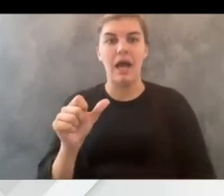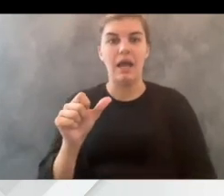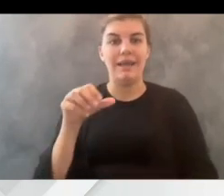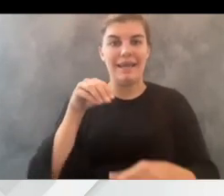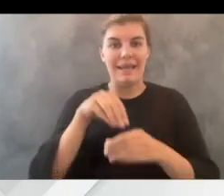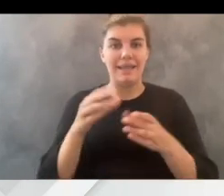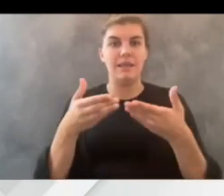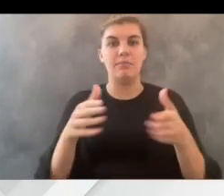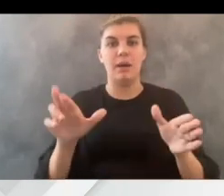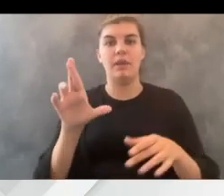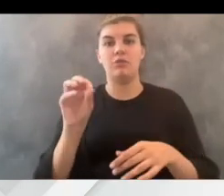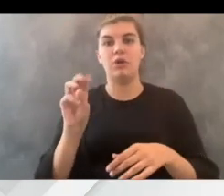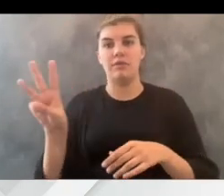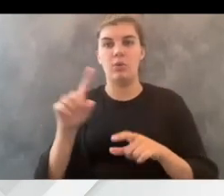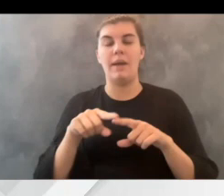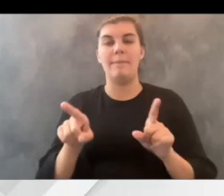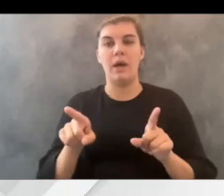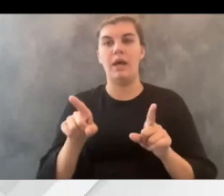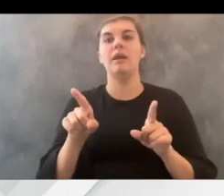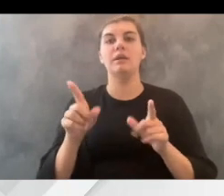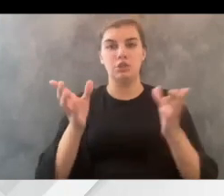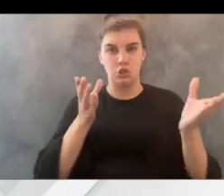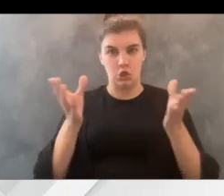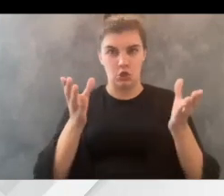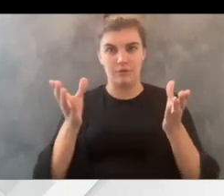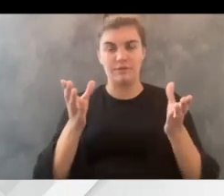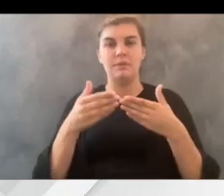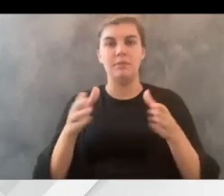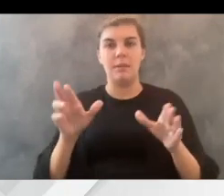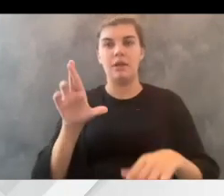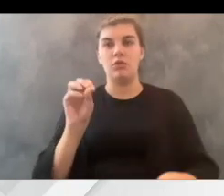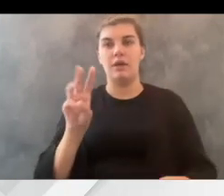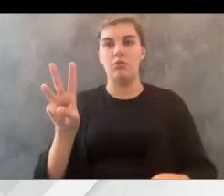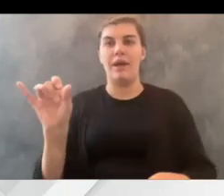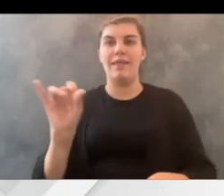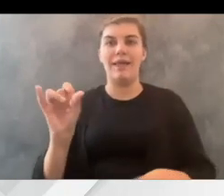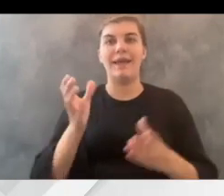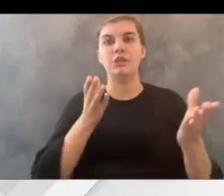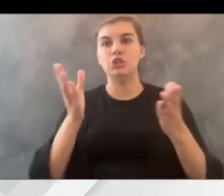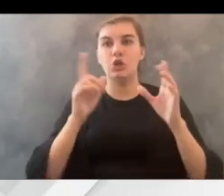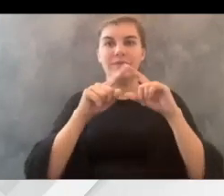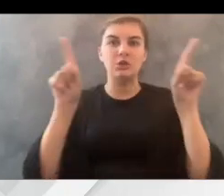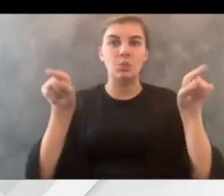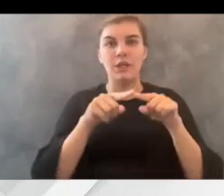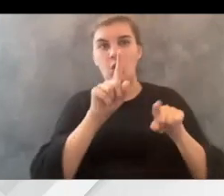but that directly serves the public right-of-way, such as a service window accessed from the sidewalk,